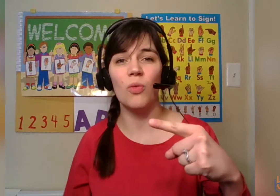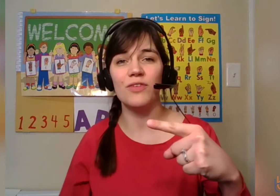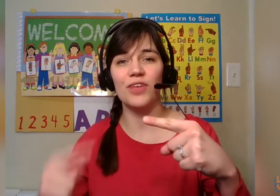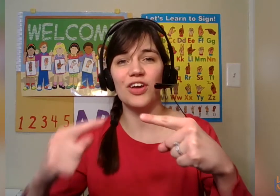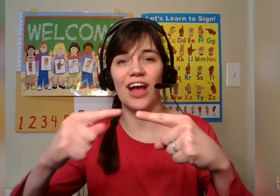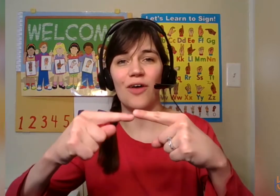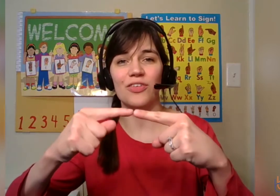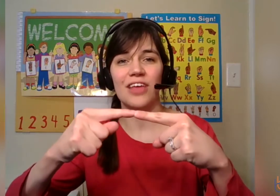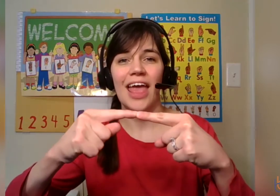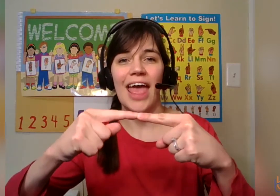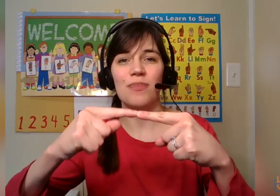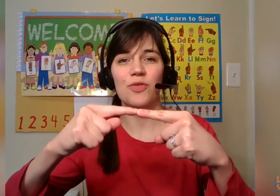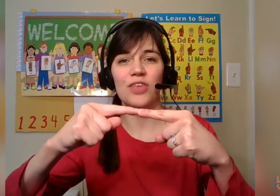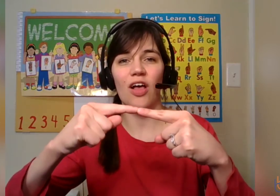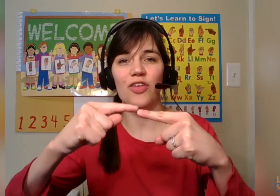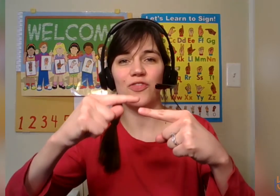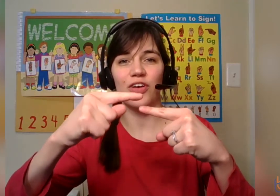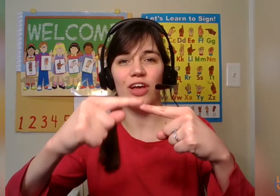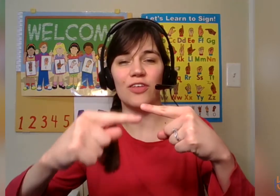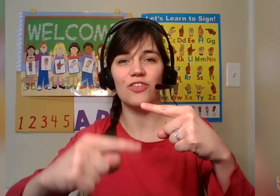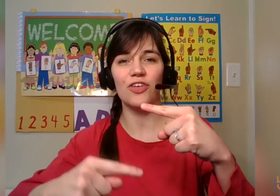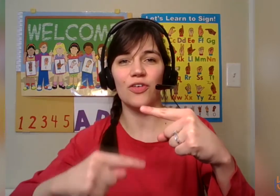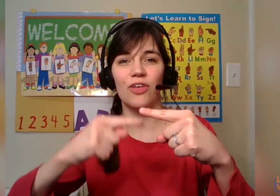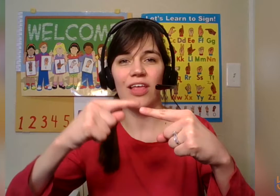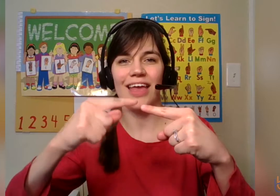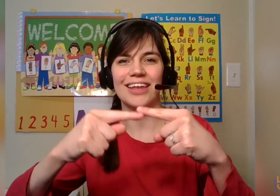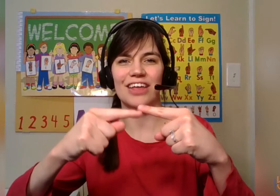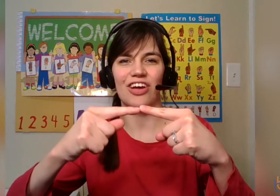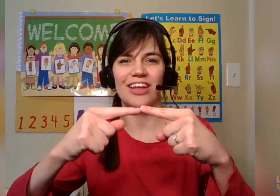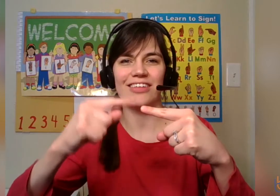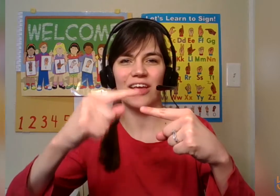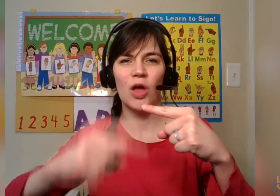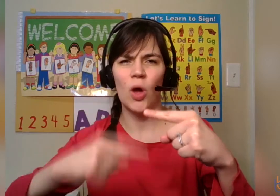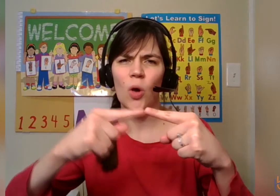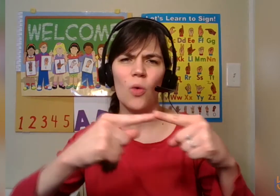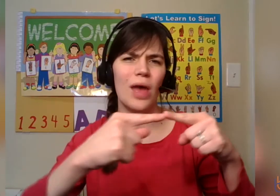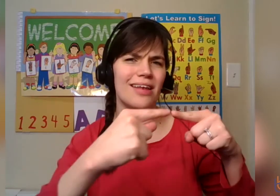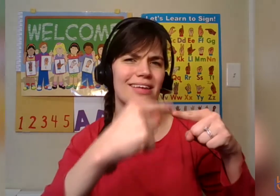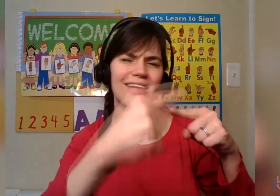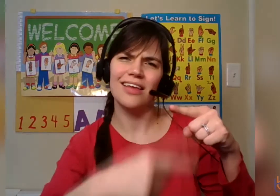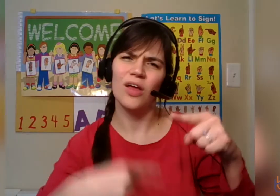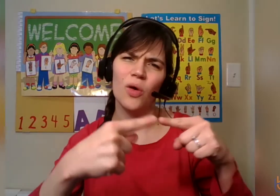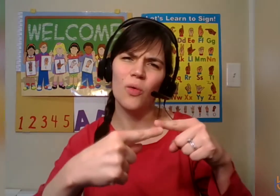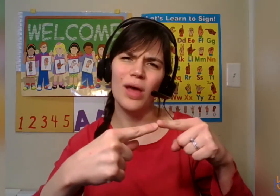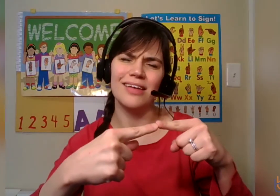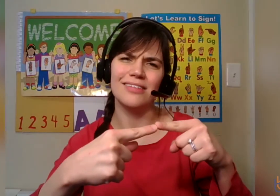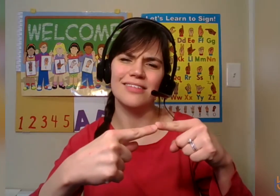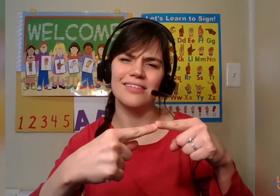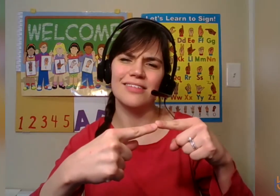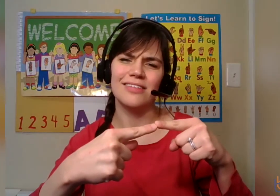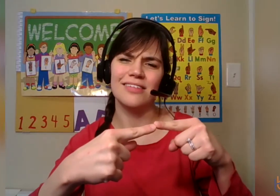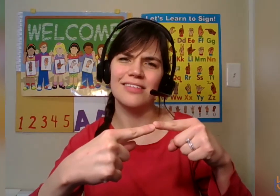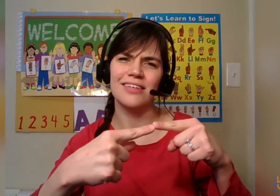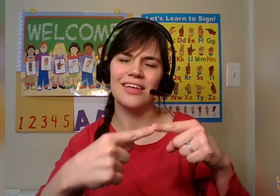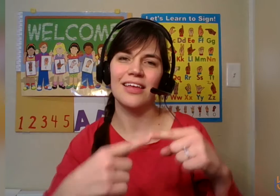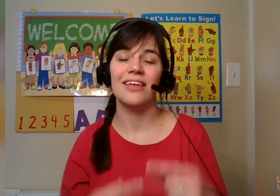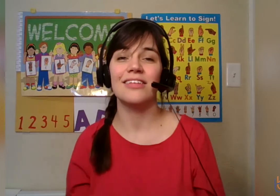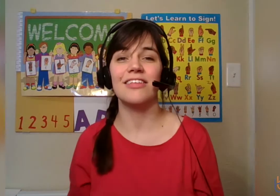one finger out and move the other finger in a circle and land on it. When? When? To